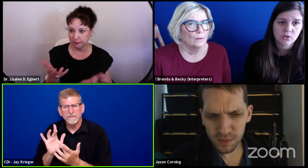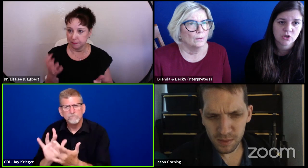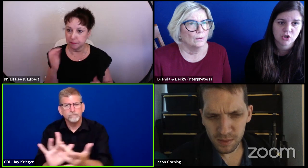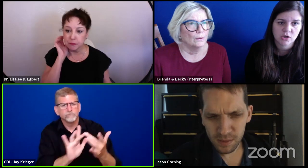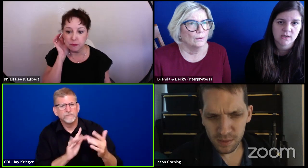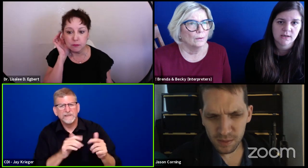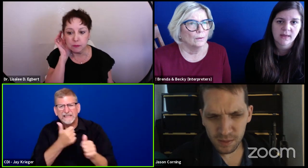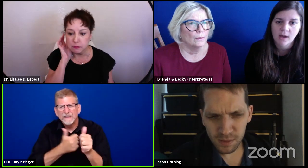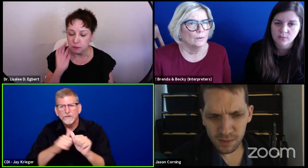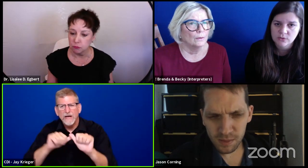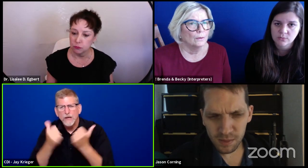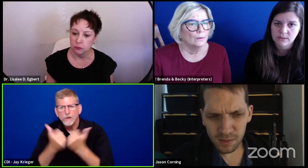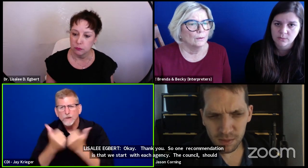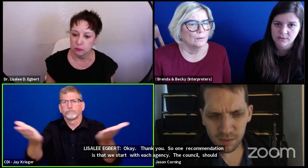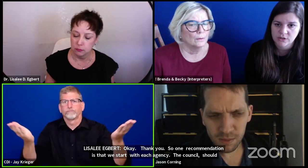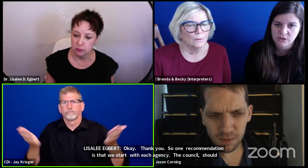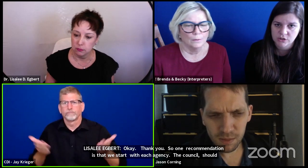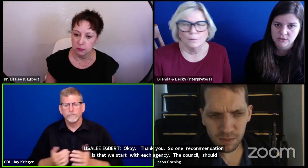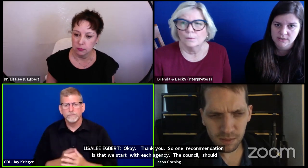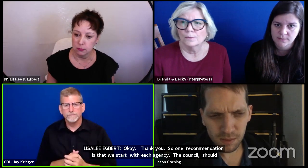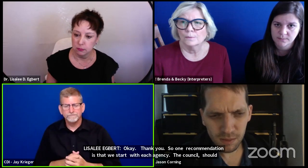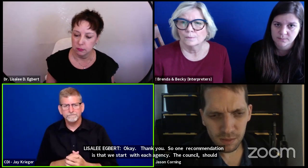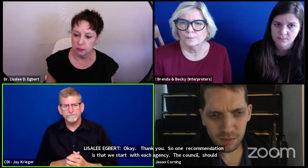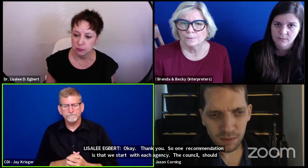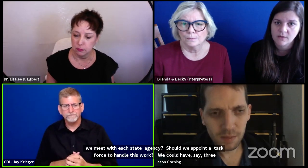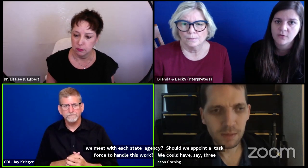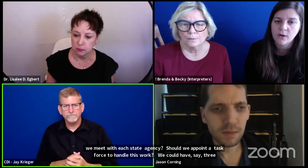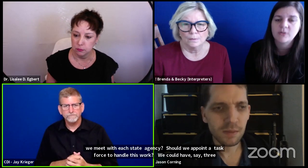Or should the council meet with each agency?